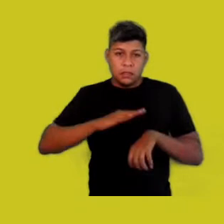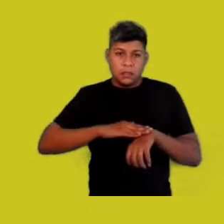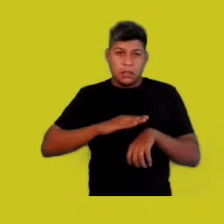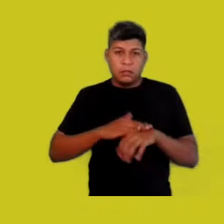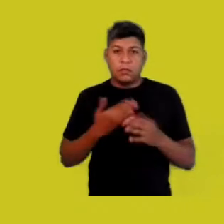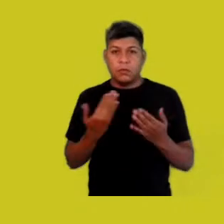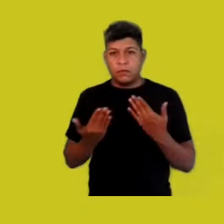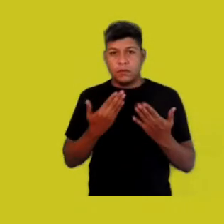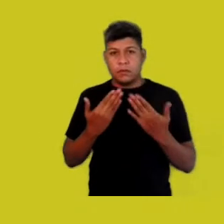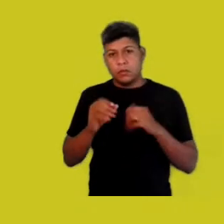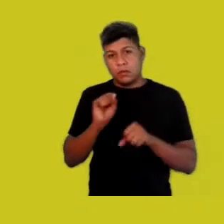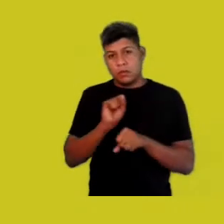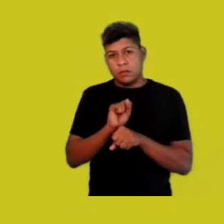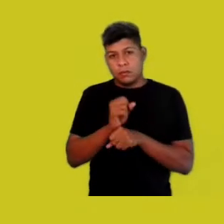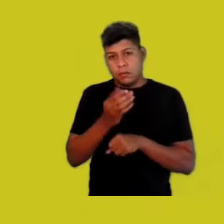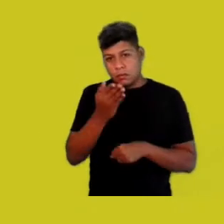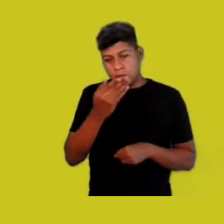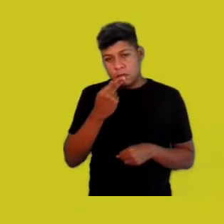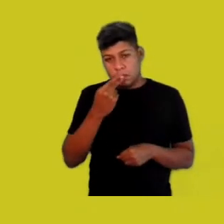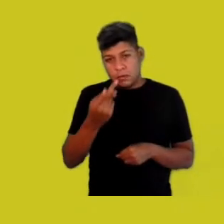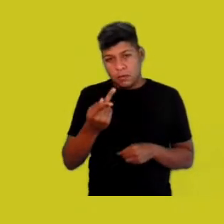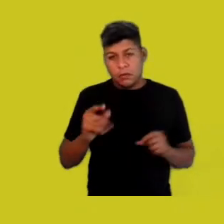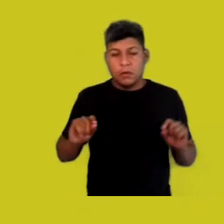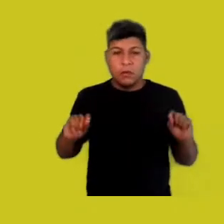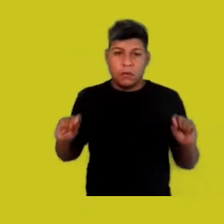I hope what I said serves as collaboration